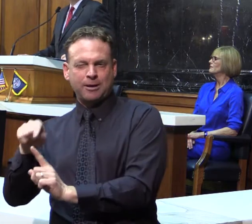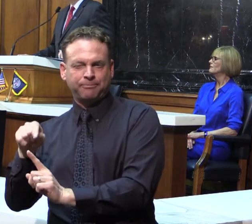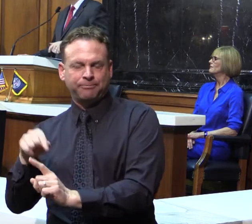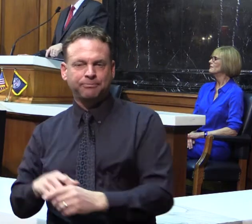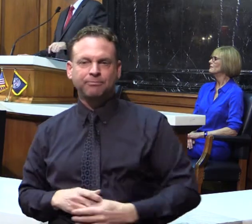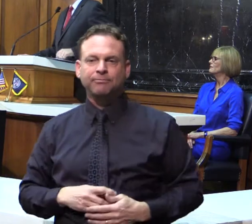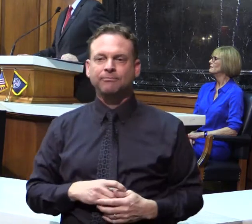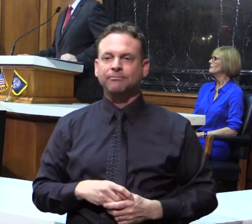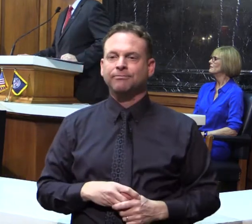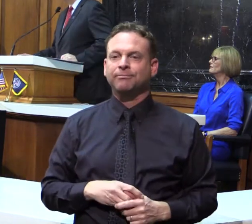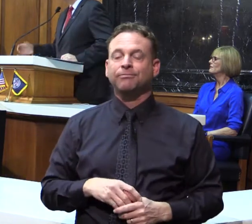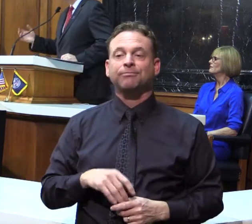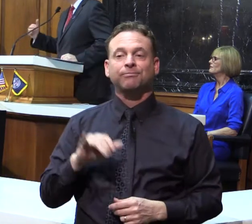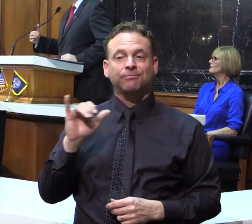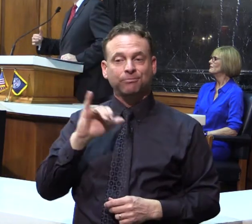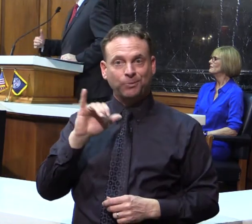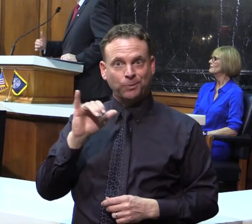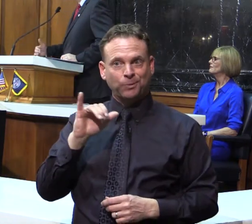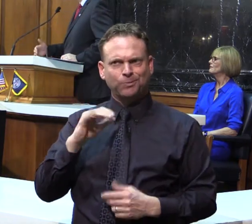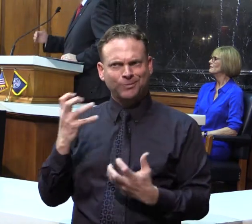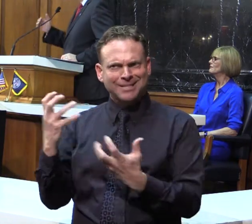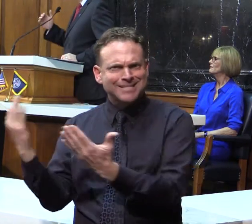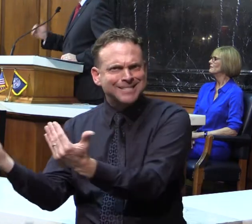We’ll go to them and not wait on them to find us.